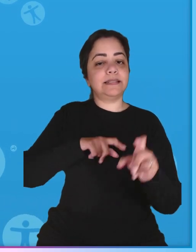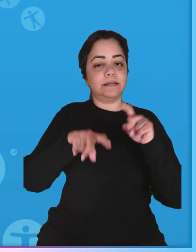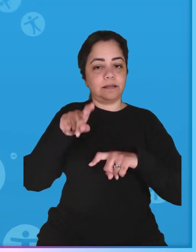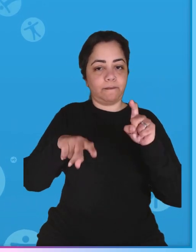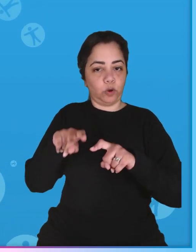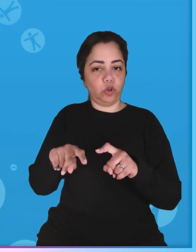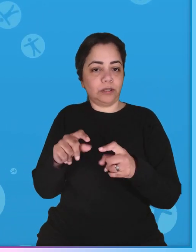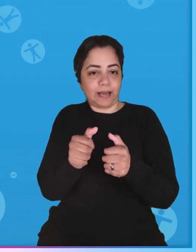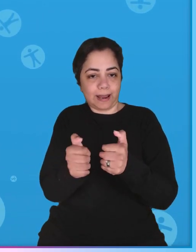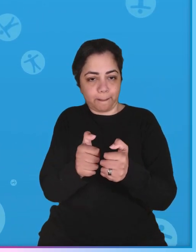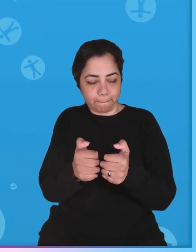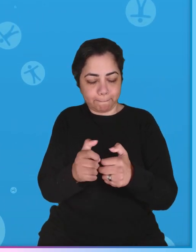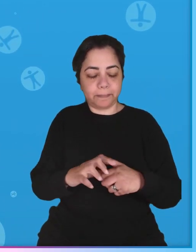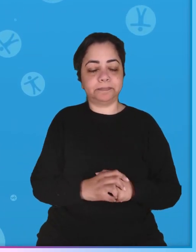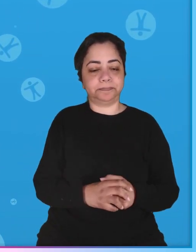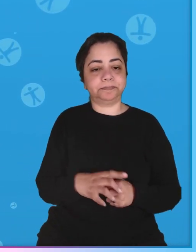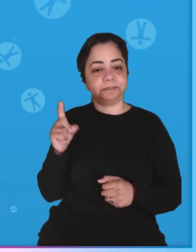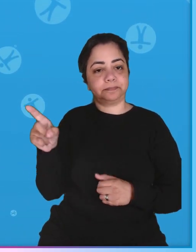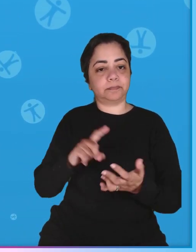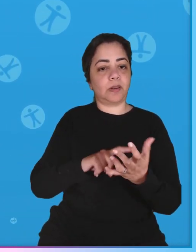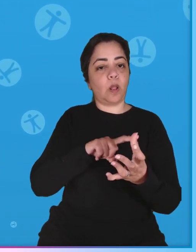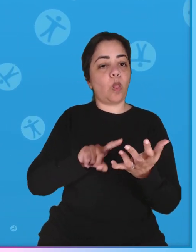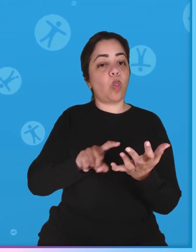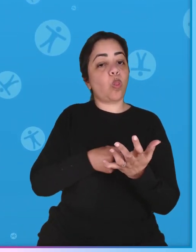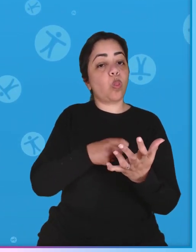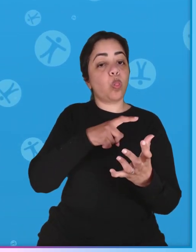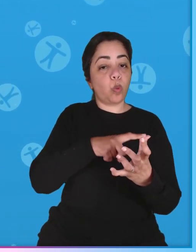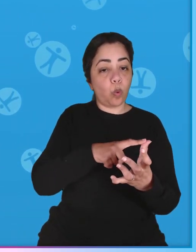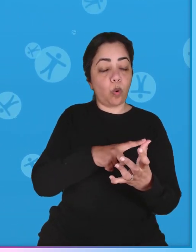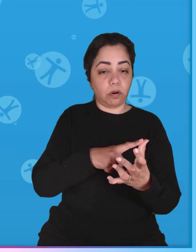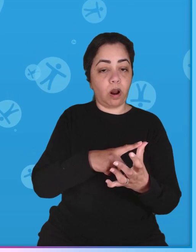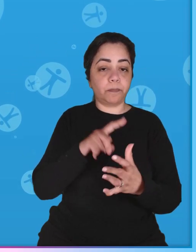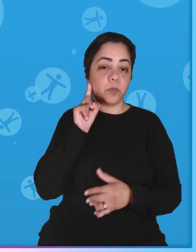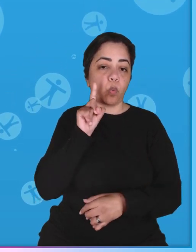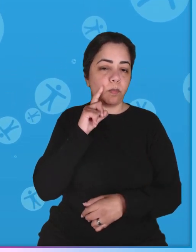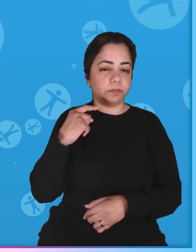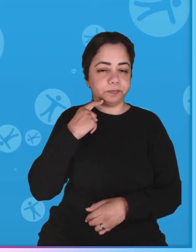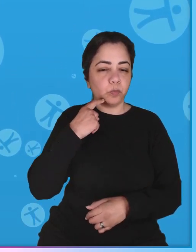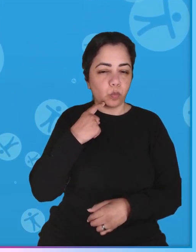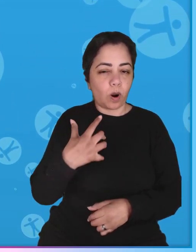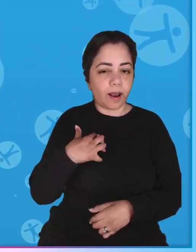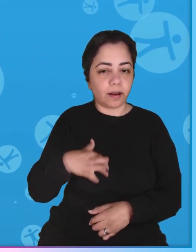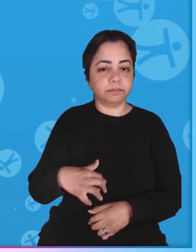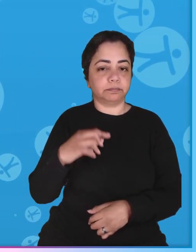I’m your host Laura. I’m a white woman with bright blue hair, shaved on one side wearing a plain black dress